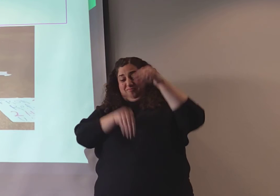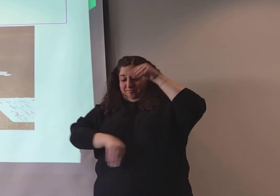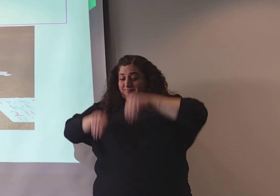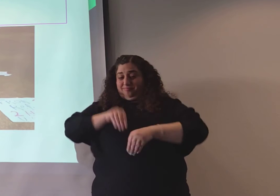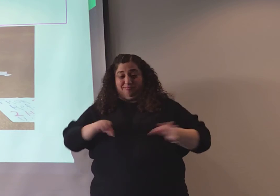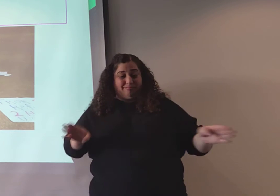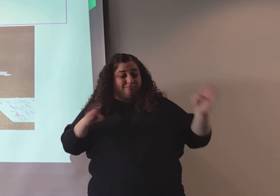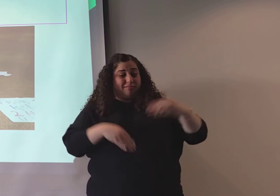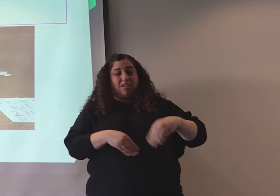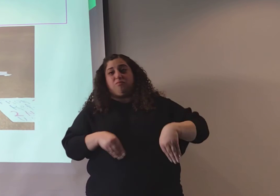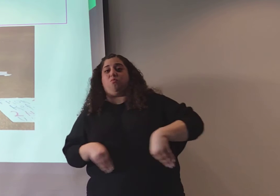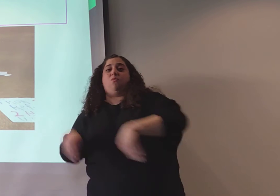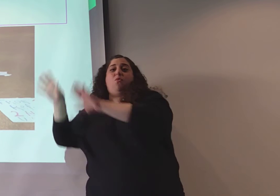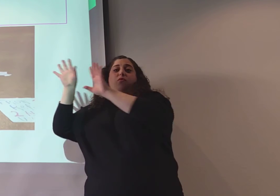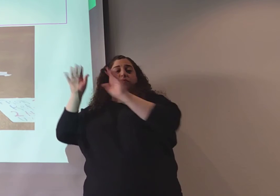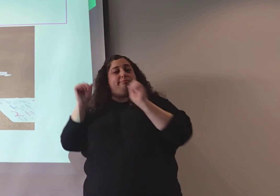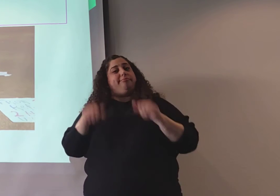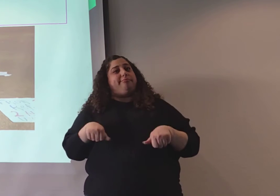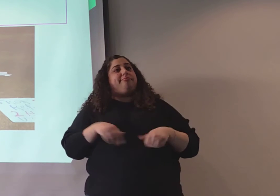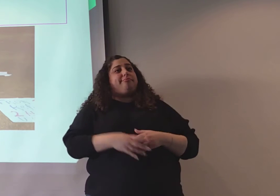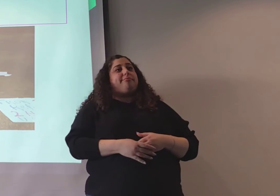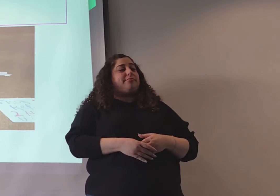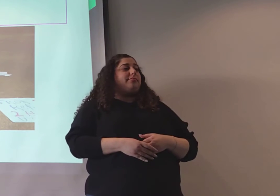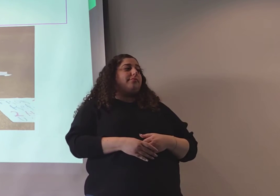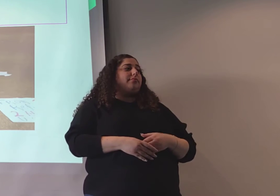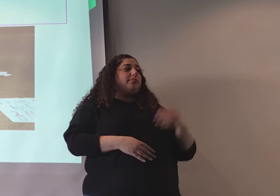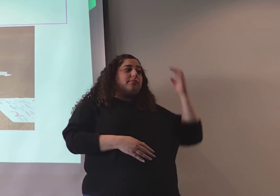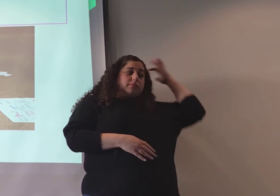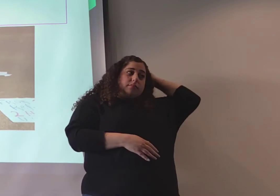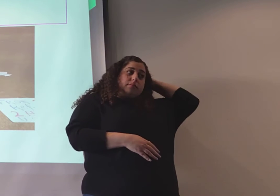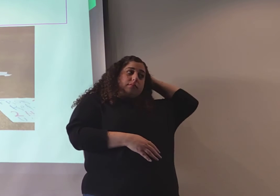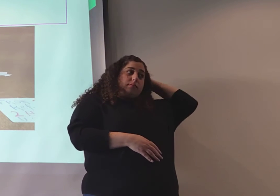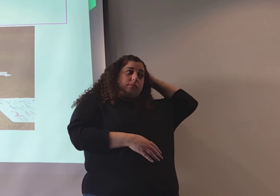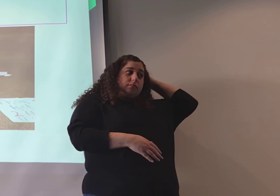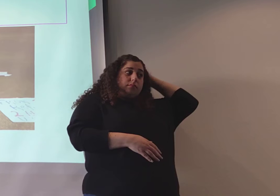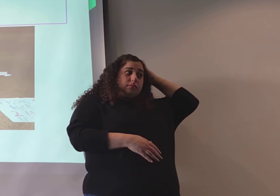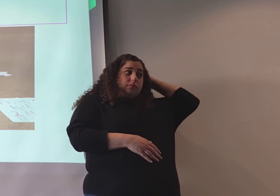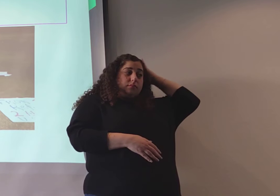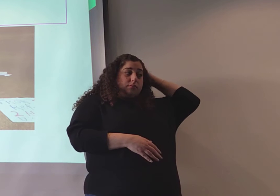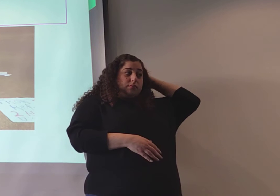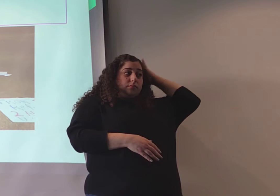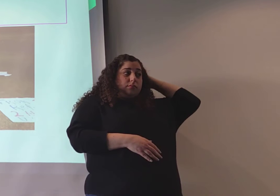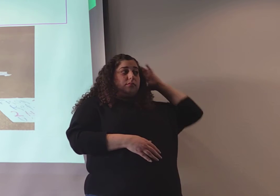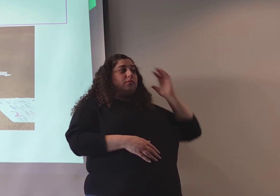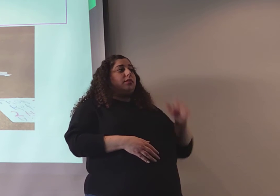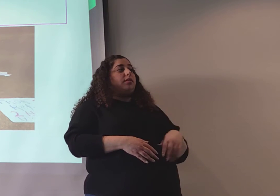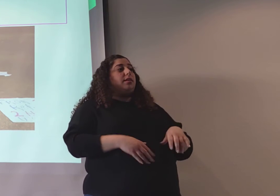Not that the breaking lease is permitted, but a landlord is required to have working